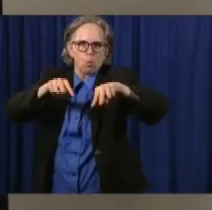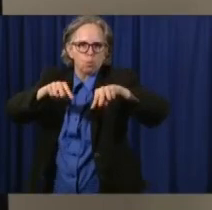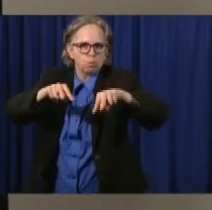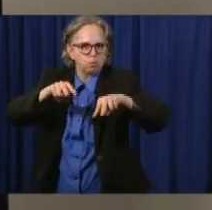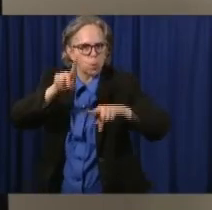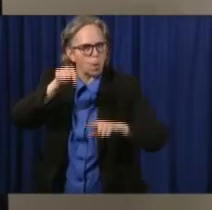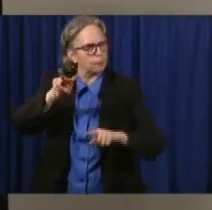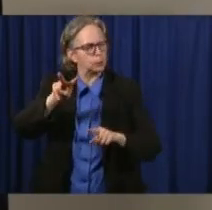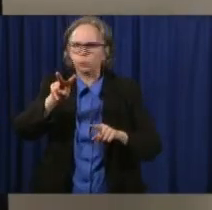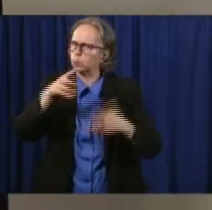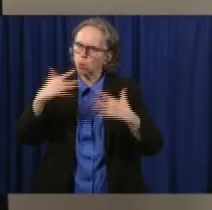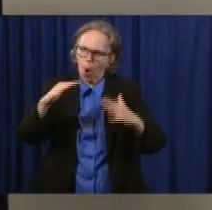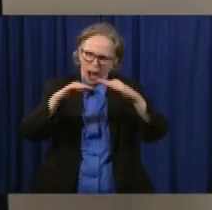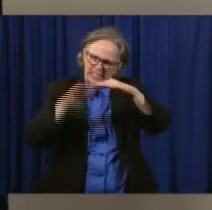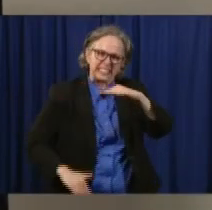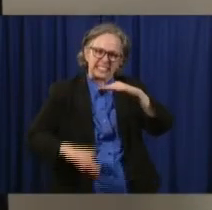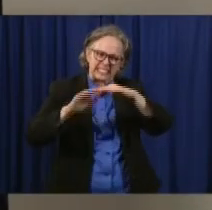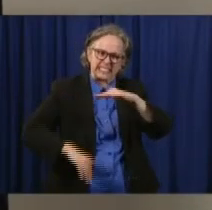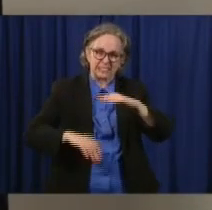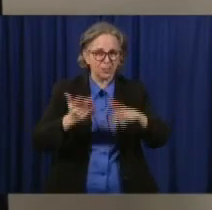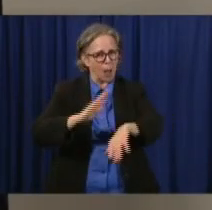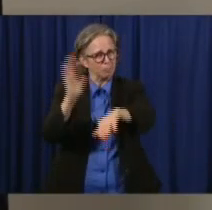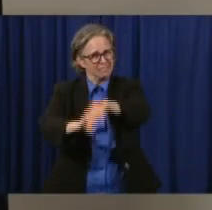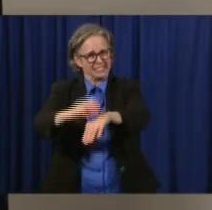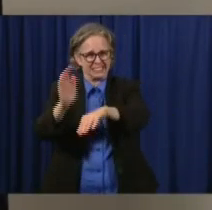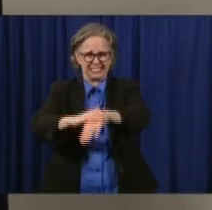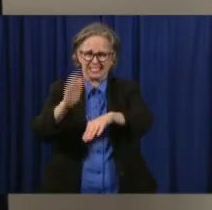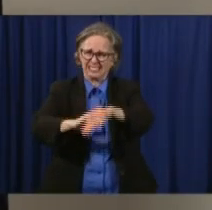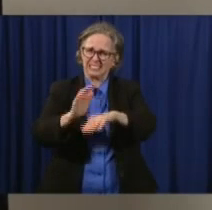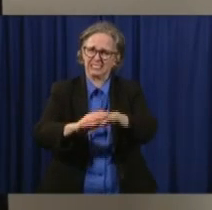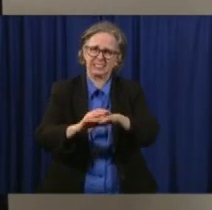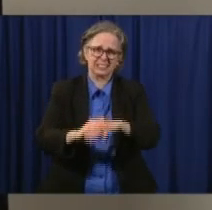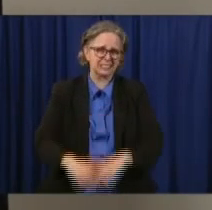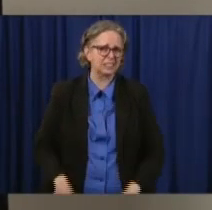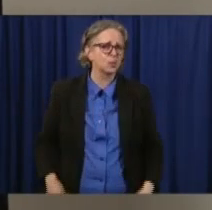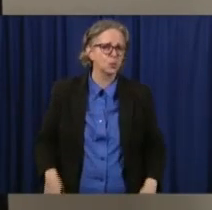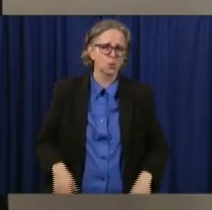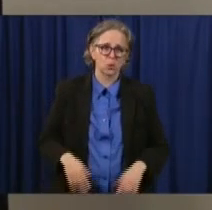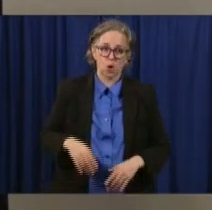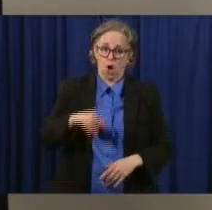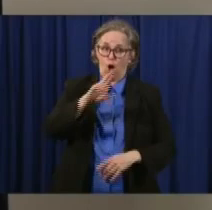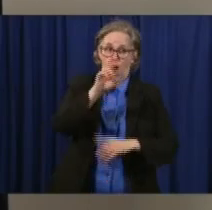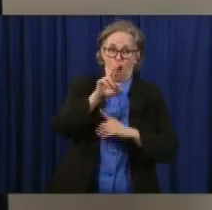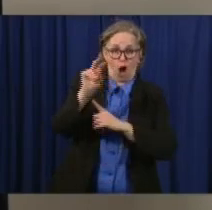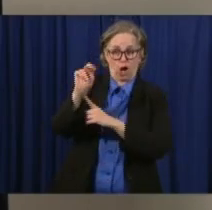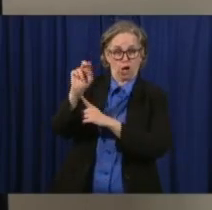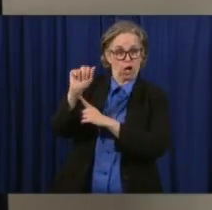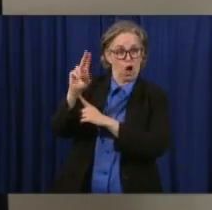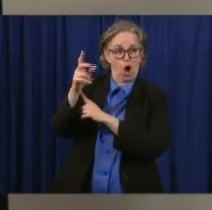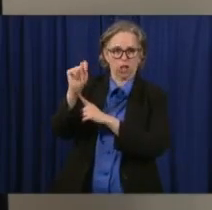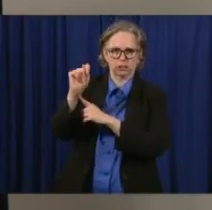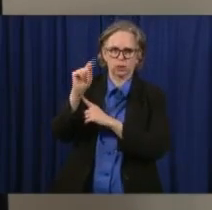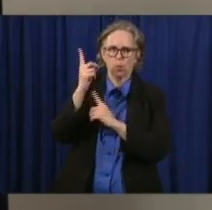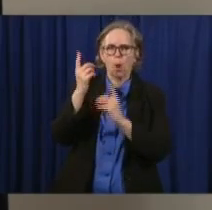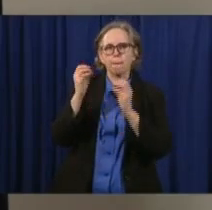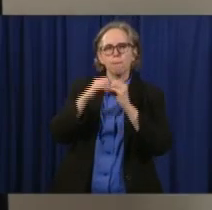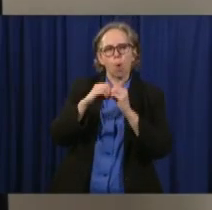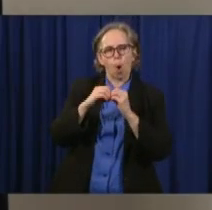AT A LOCAL BUT WE ARE DOWN ON THE NUMBERS NOW AND WE DO NOT WANT TO SEE THAT. OF AS WE STARTED TO MOVE ABOUT. IF WE SEE A NUMBER LIKE THE FLU WE WILL PAY ATTENTION TO THAT